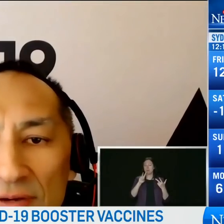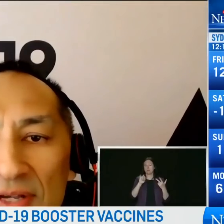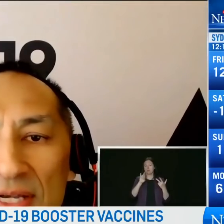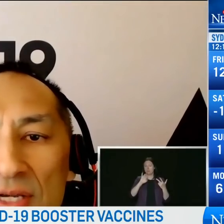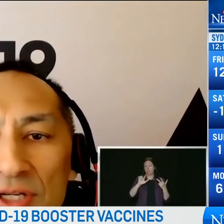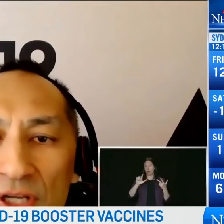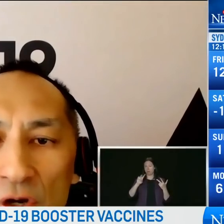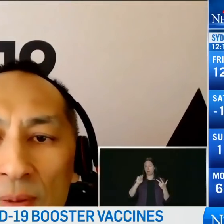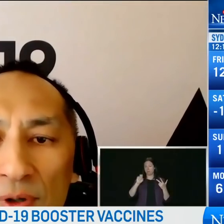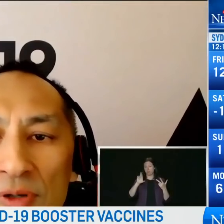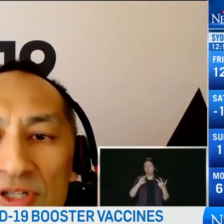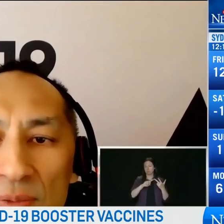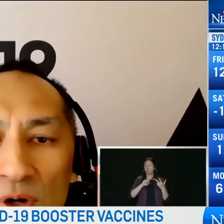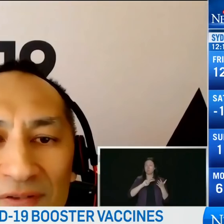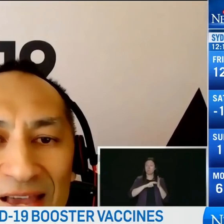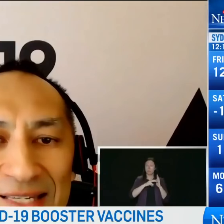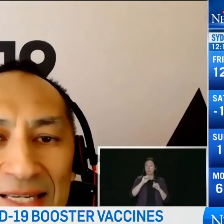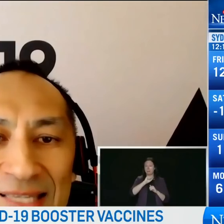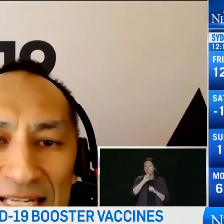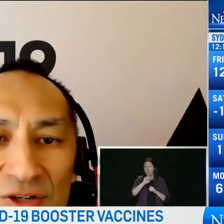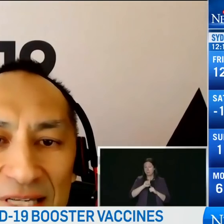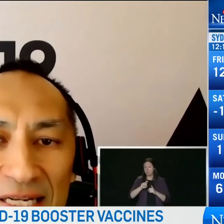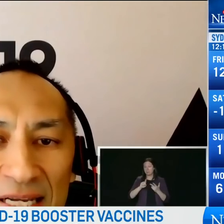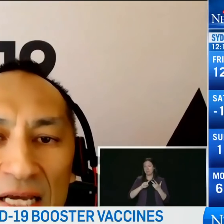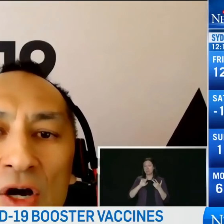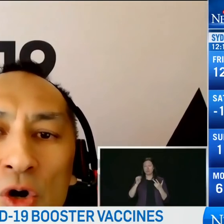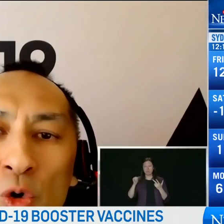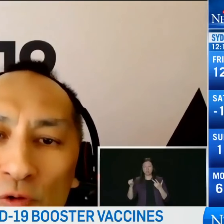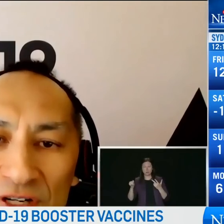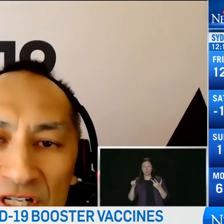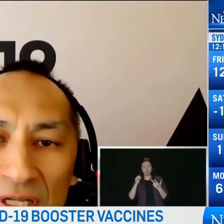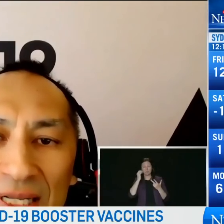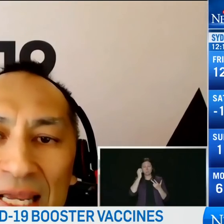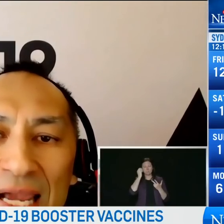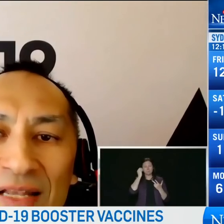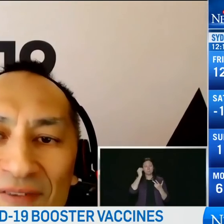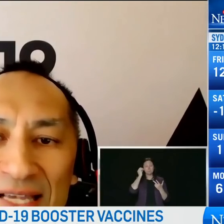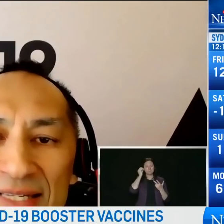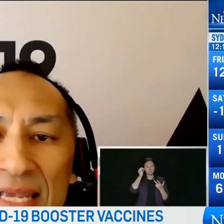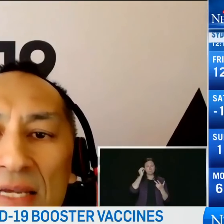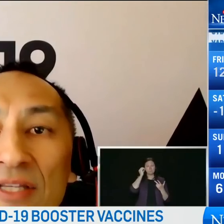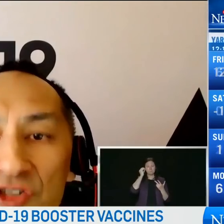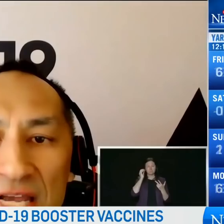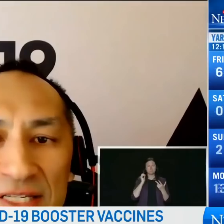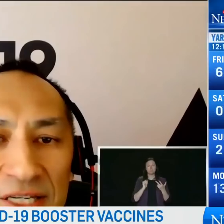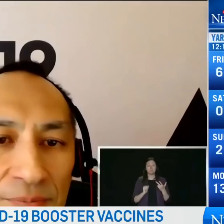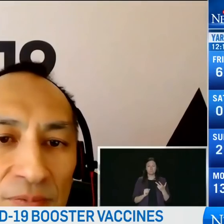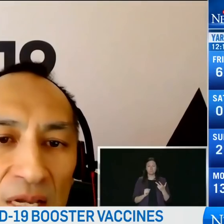WHO RECEIVED AN EXCLUSIVELY